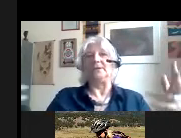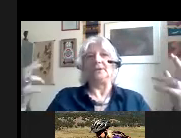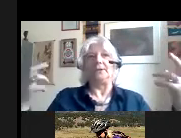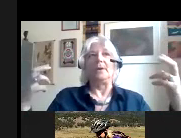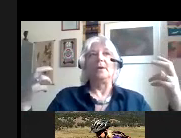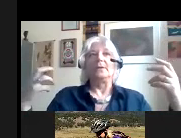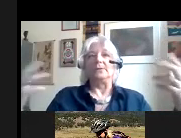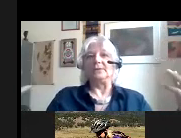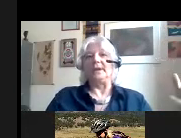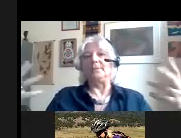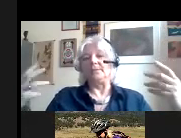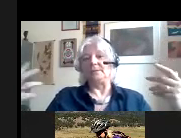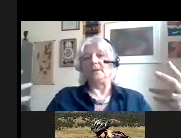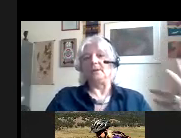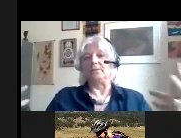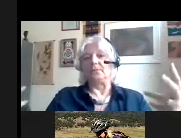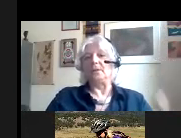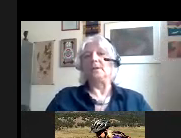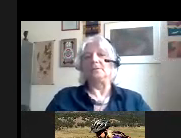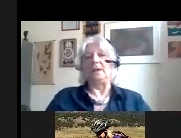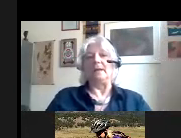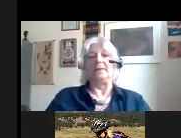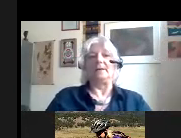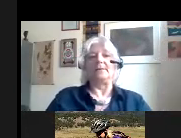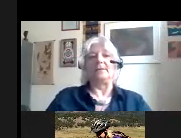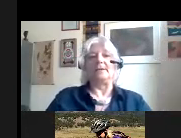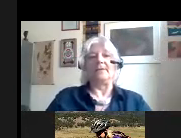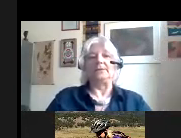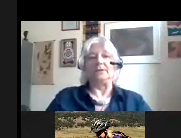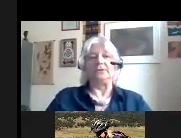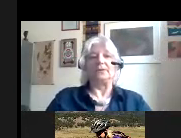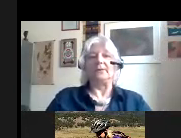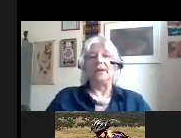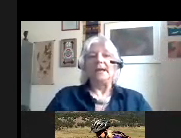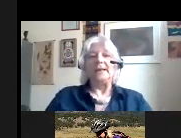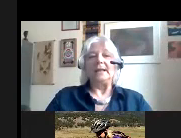If you listened to those examples, it could really include a lot of the folks that you serve, and then